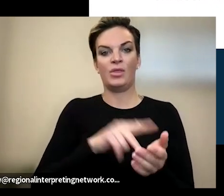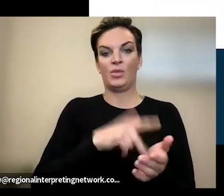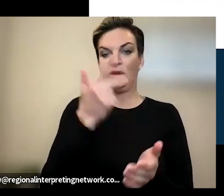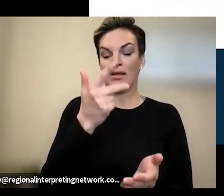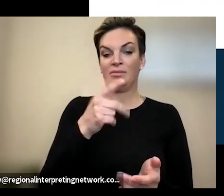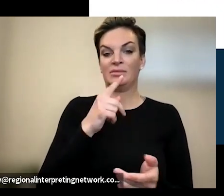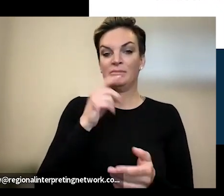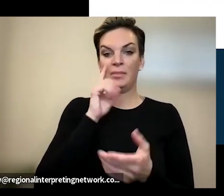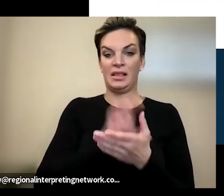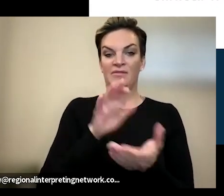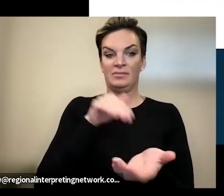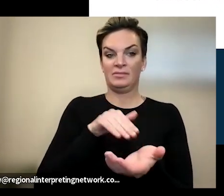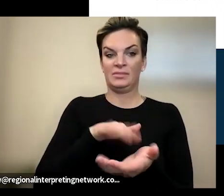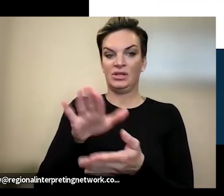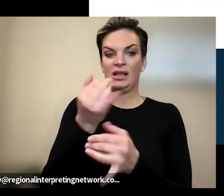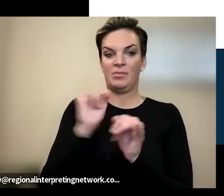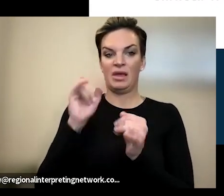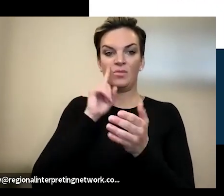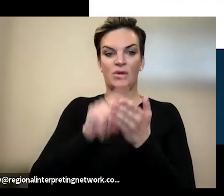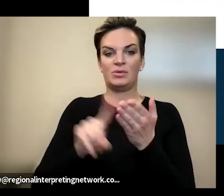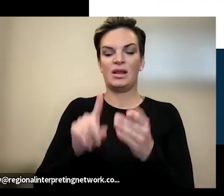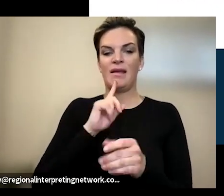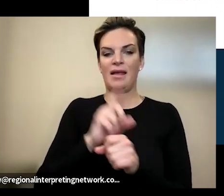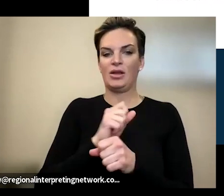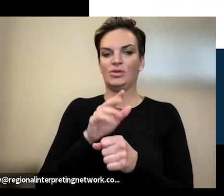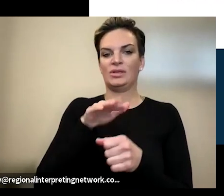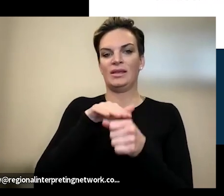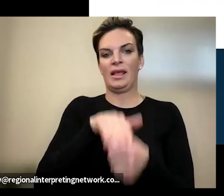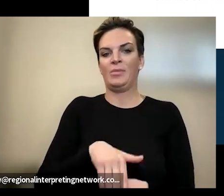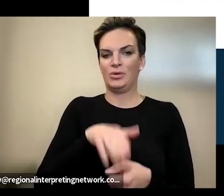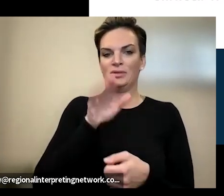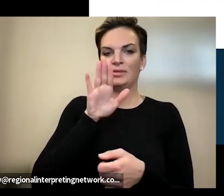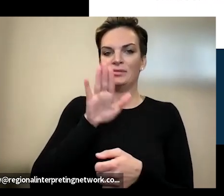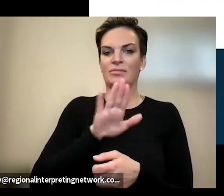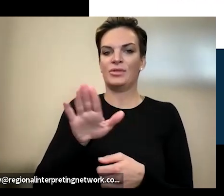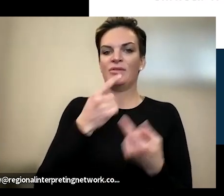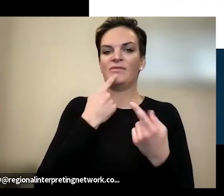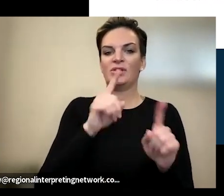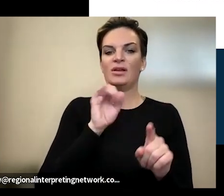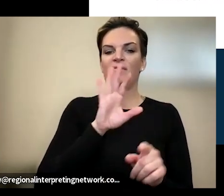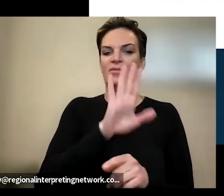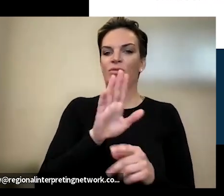independent research hampers the efficiency of clinical visits that believe then believe that